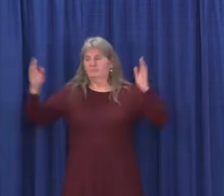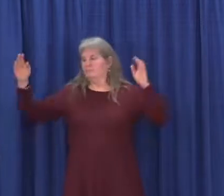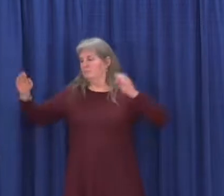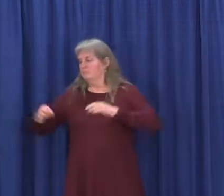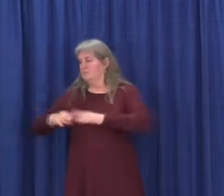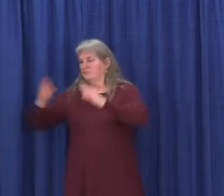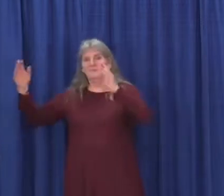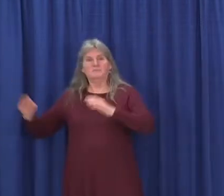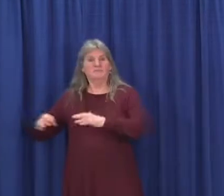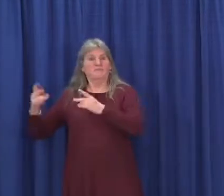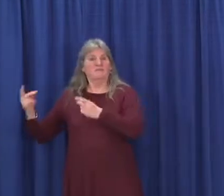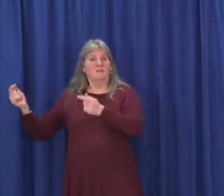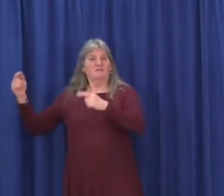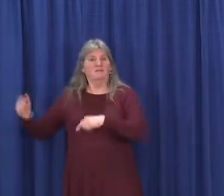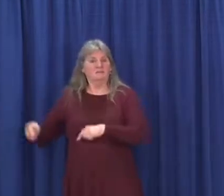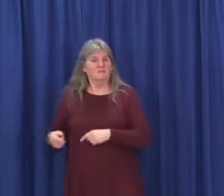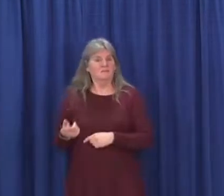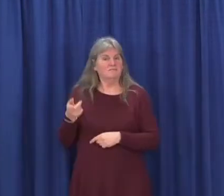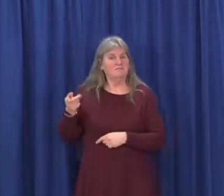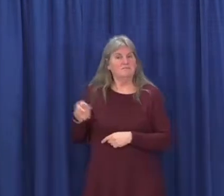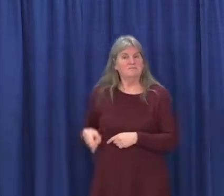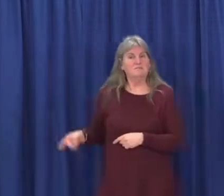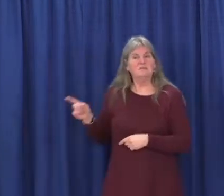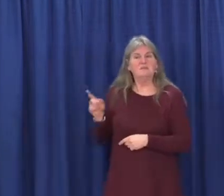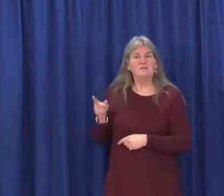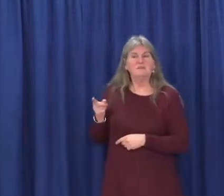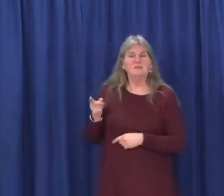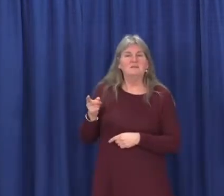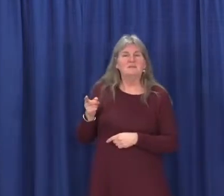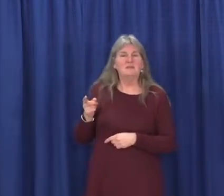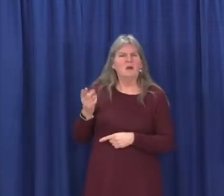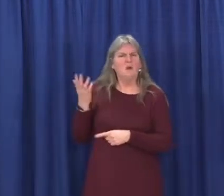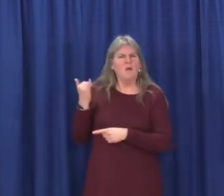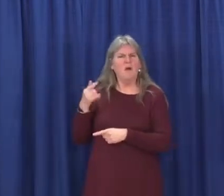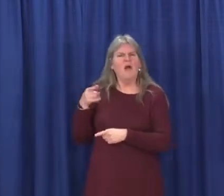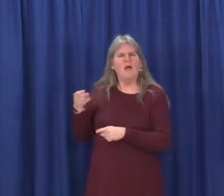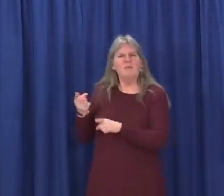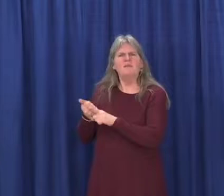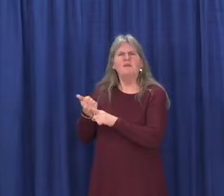Some are doing this due to being further along in the wave.